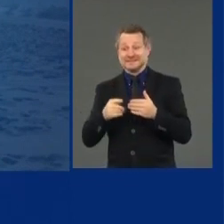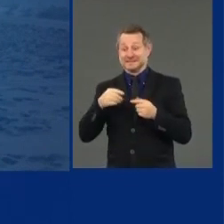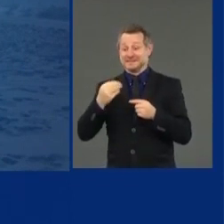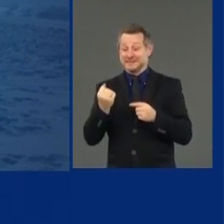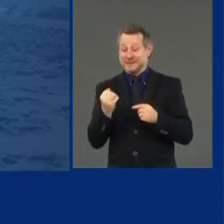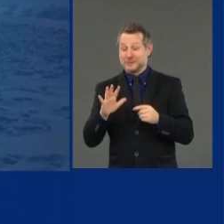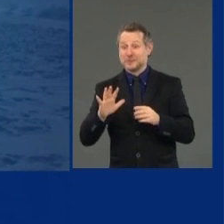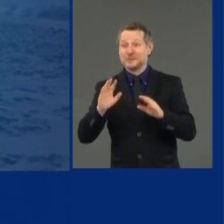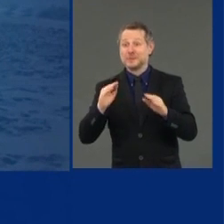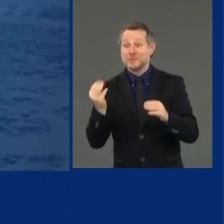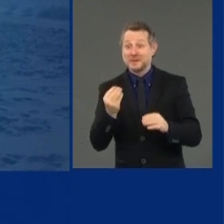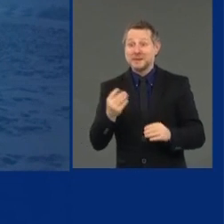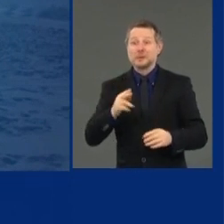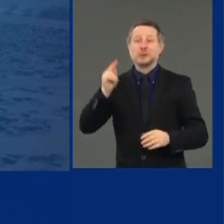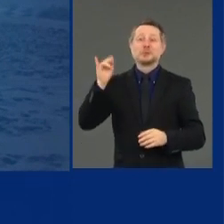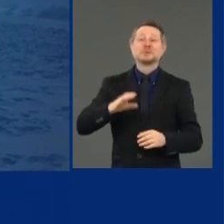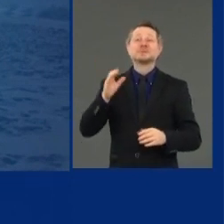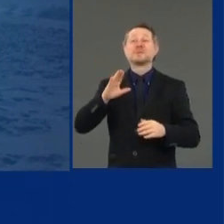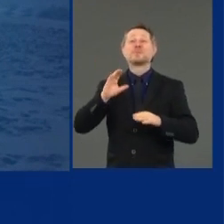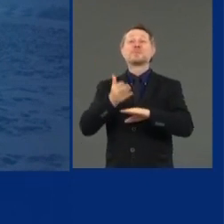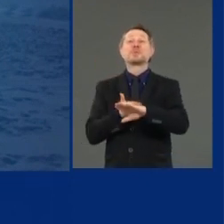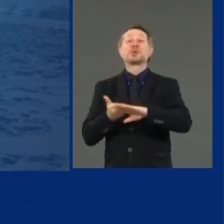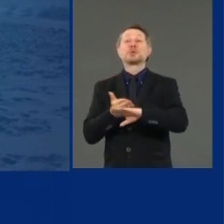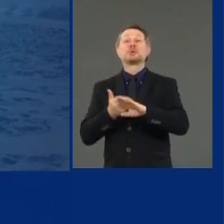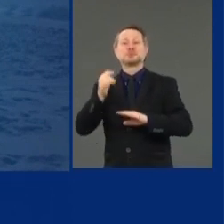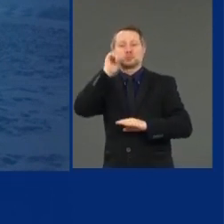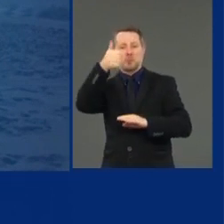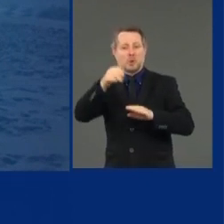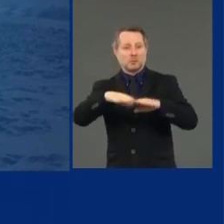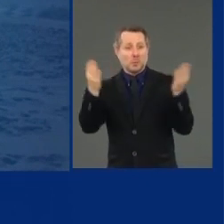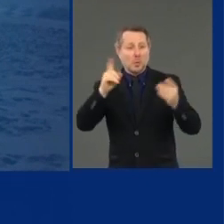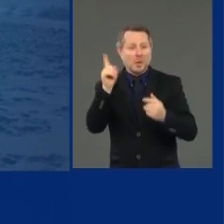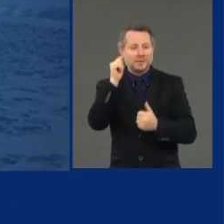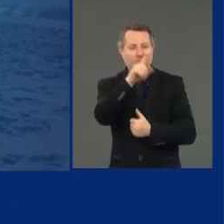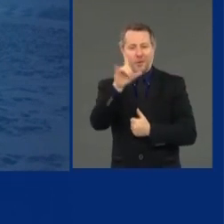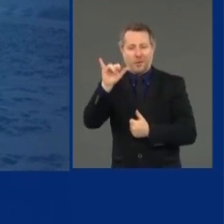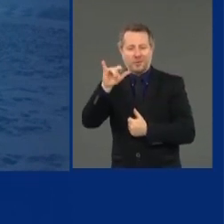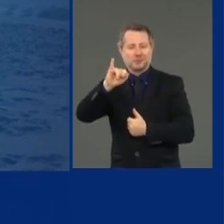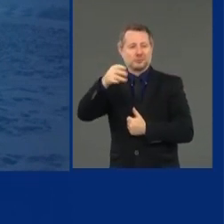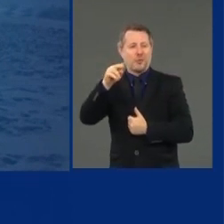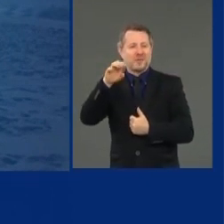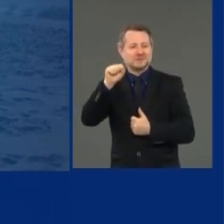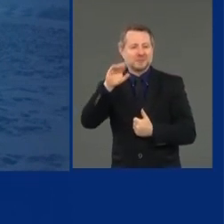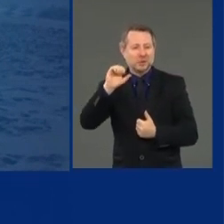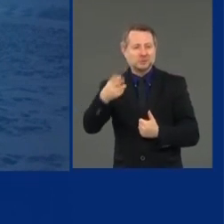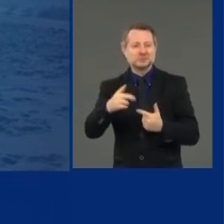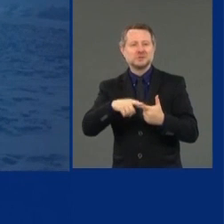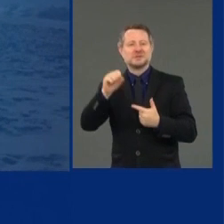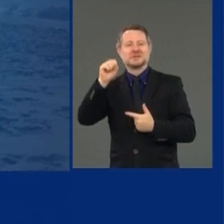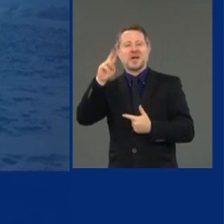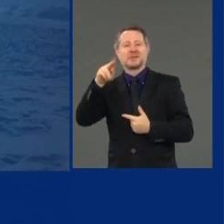DECISION. WE'RE COMING UP TO MEMORIAL DAY